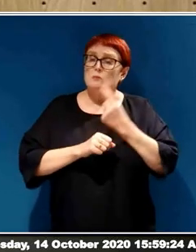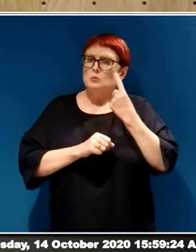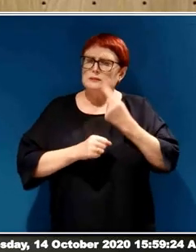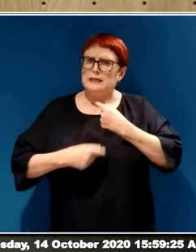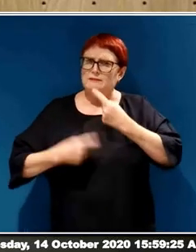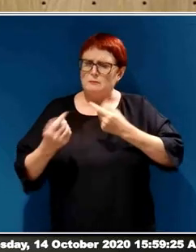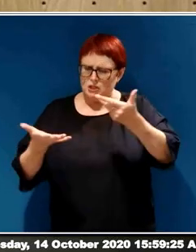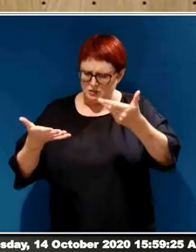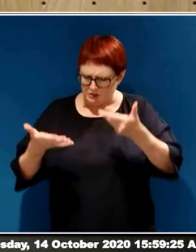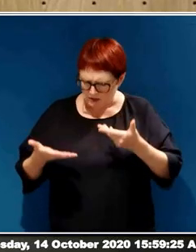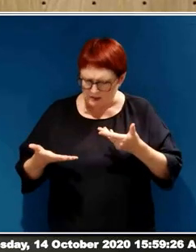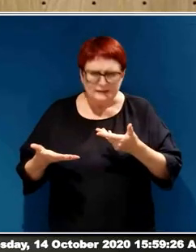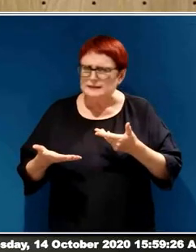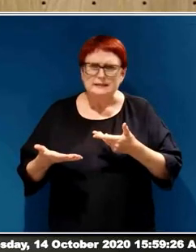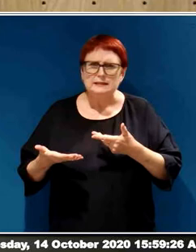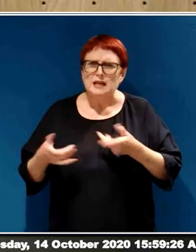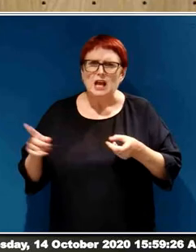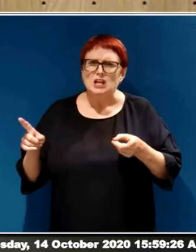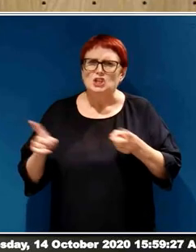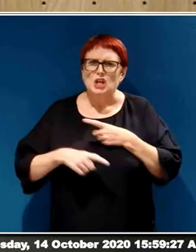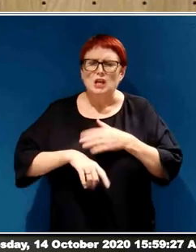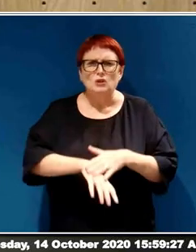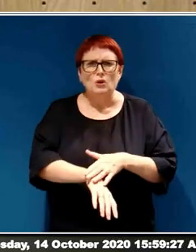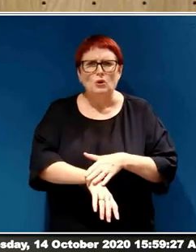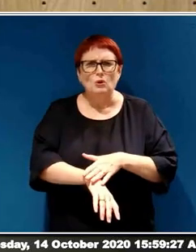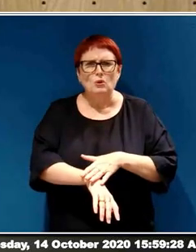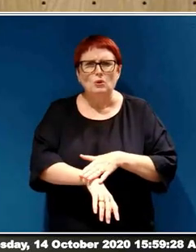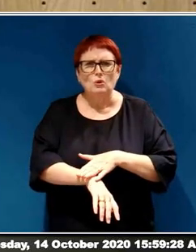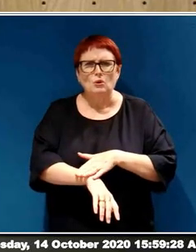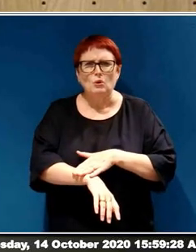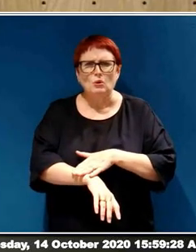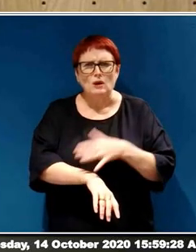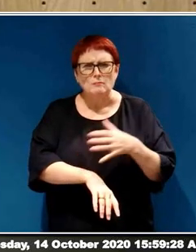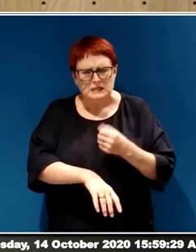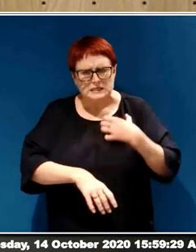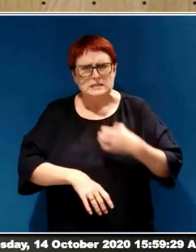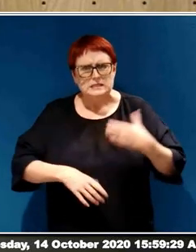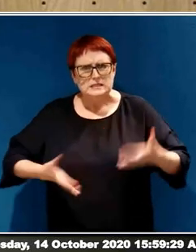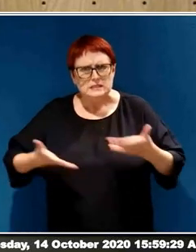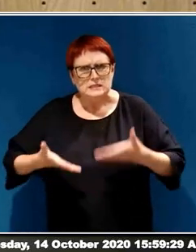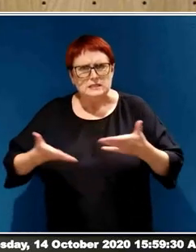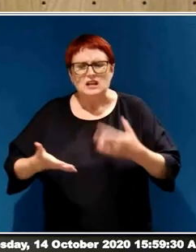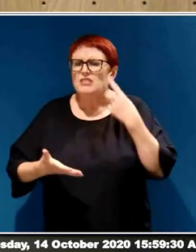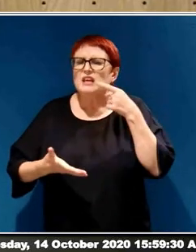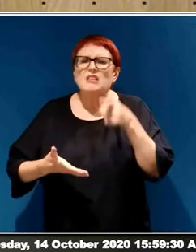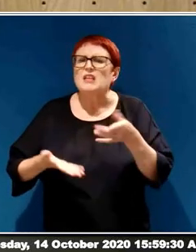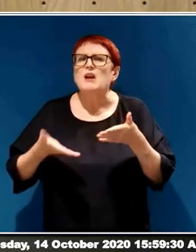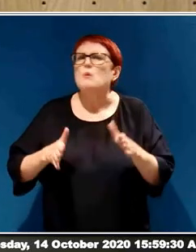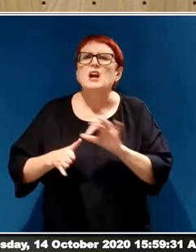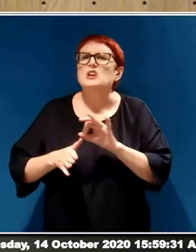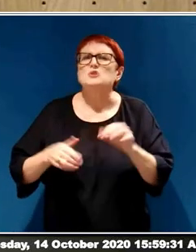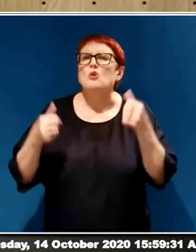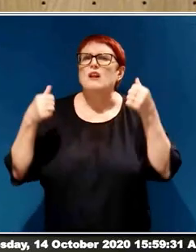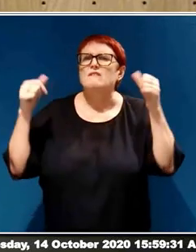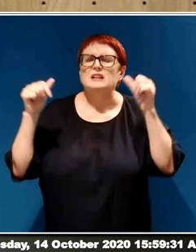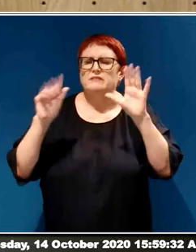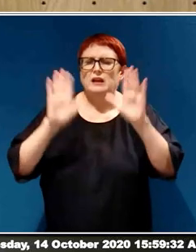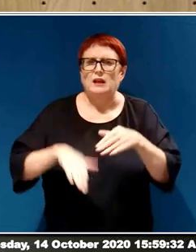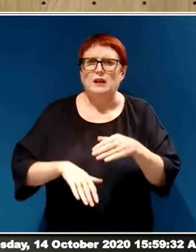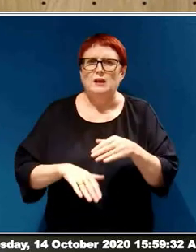and so they will view the approach as ineffective. And then other times, and I've been in this circumstance, there will be a